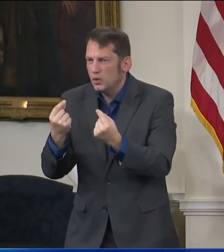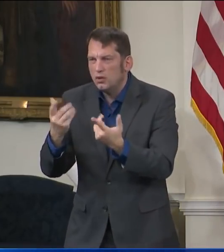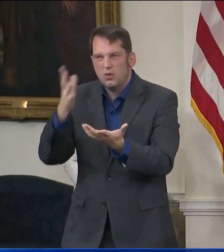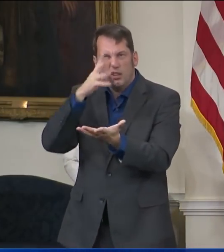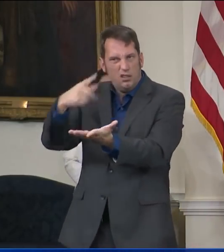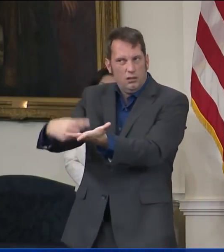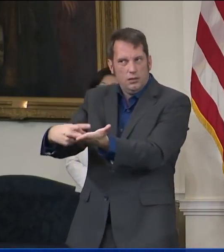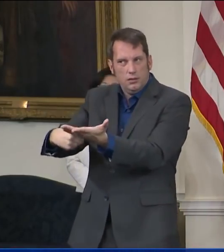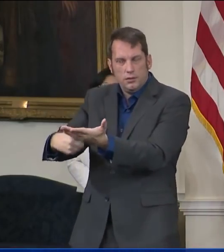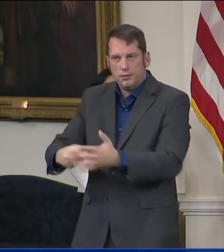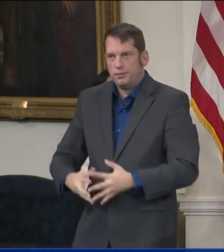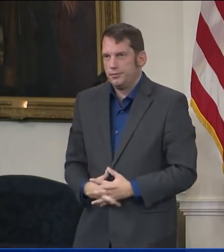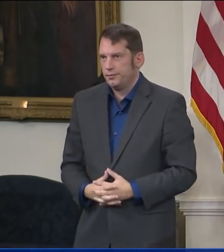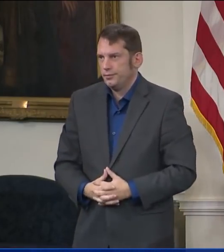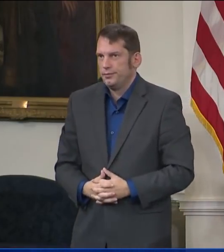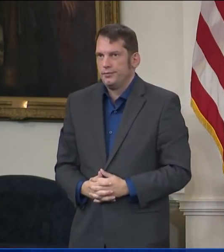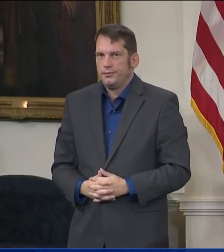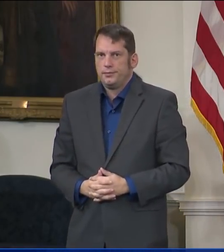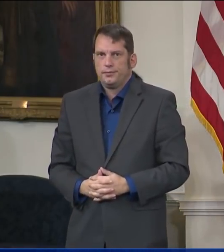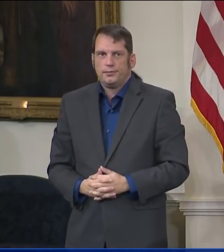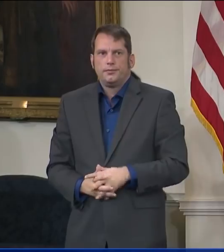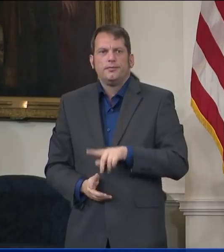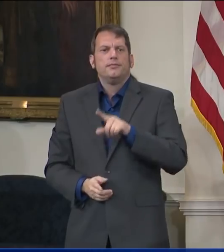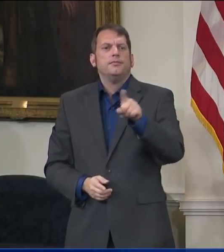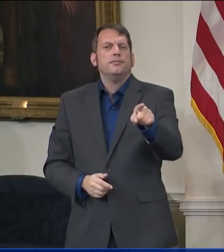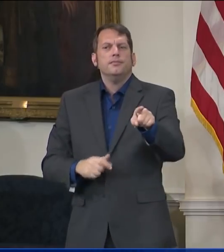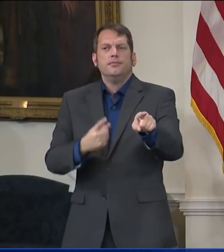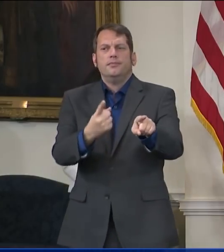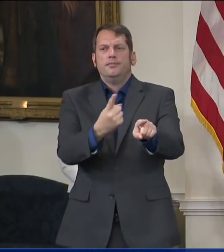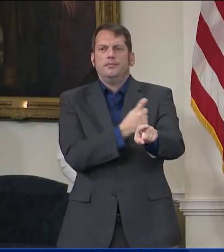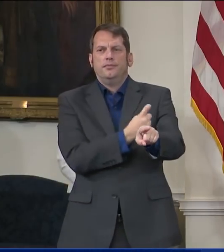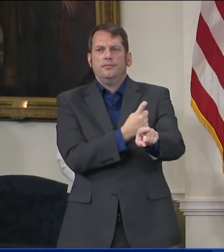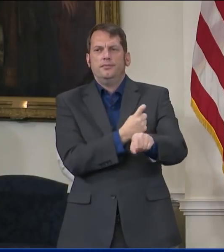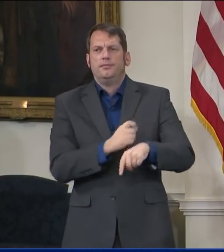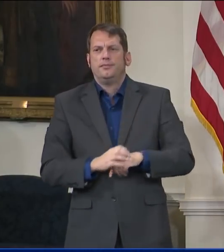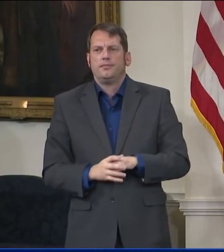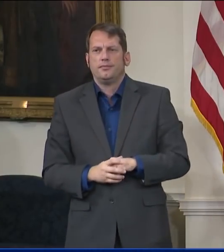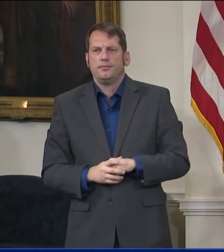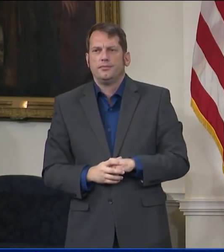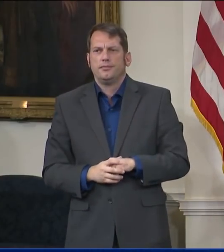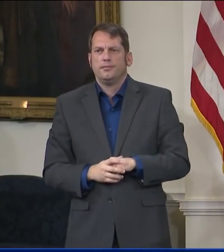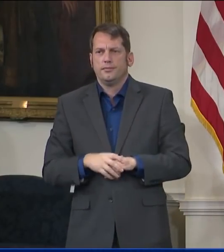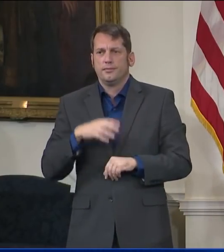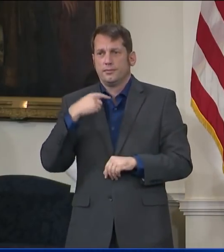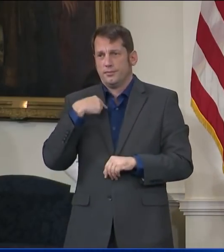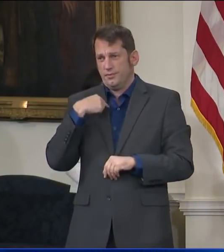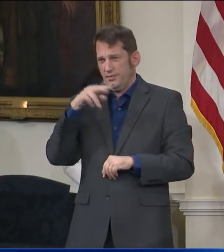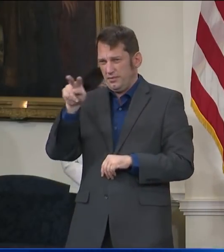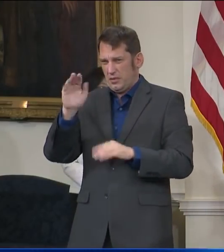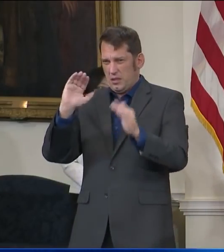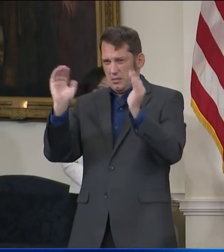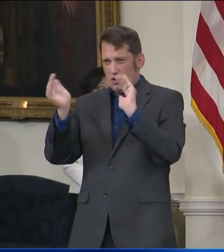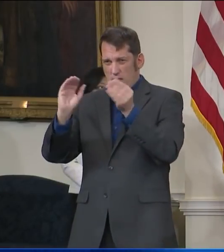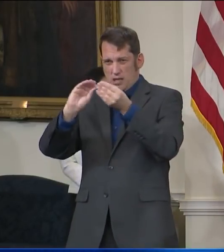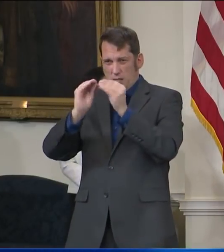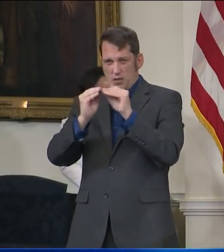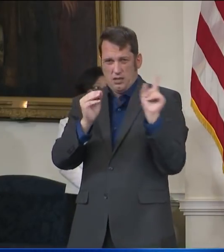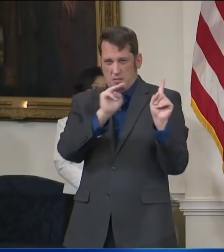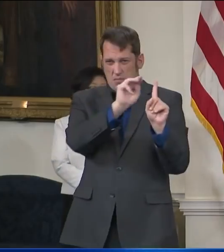SO I THINK WE’RE HAVING PRODUCTIVE DIALOGUE, WHICH IS THE FIRST STEP.